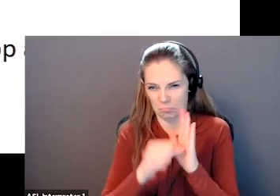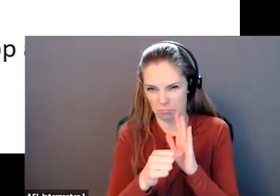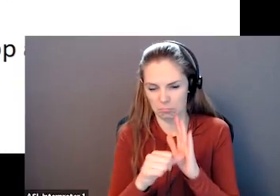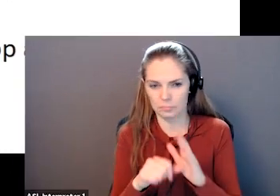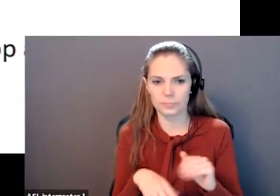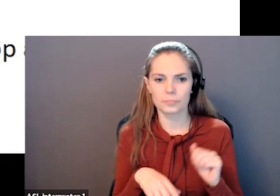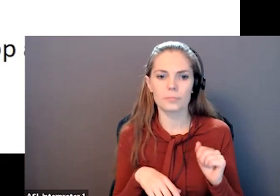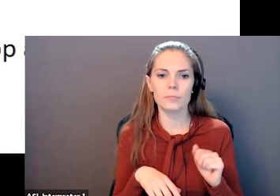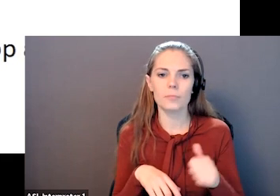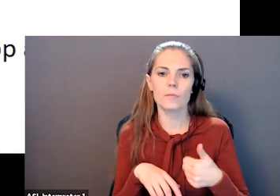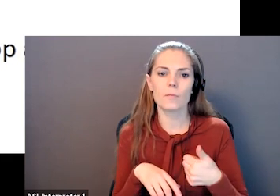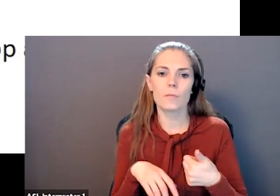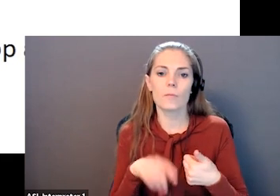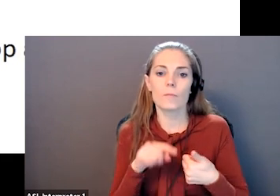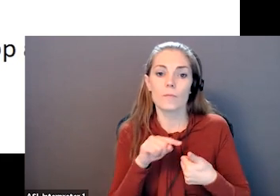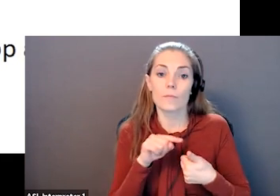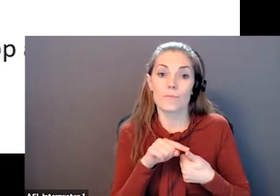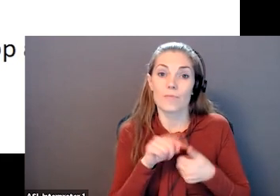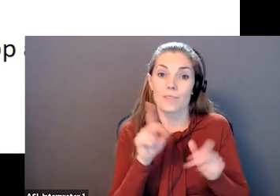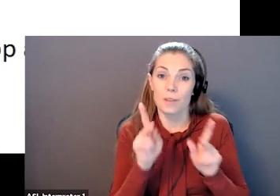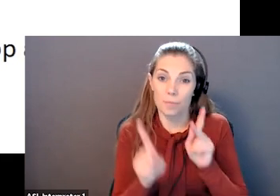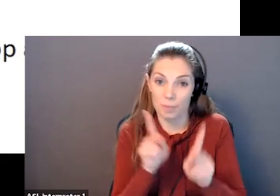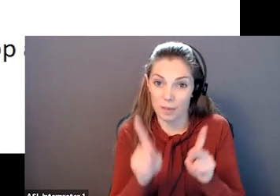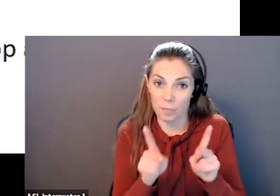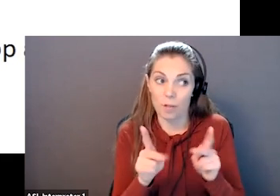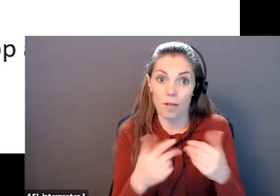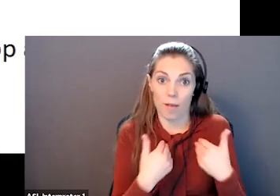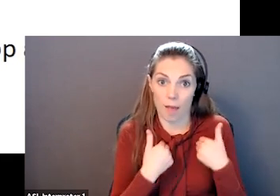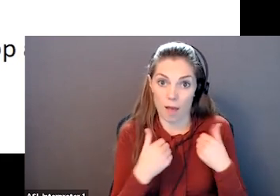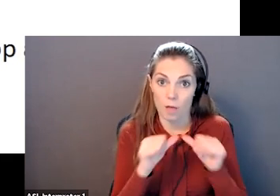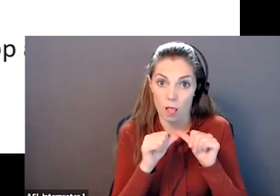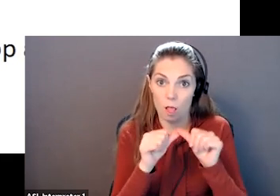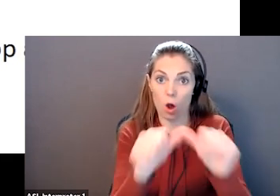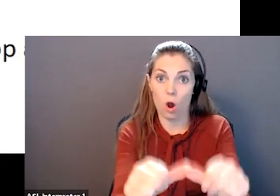experience by people living with long COVID is multi-dimensional and it can be episodic